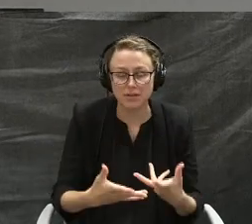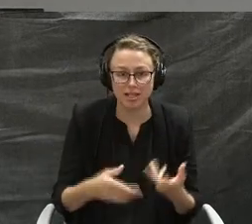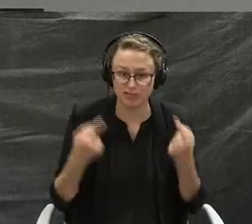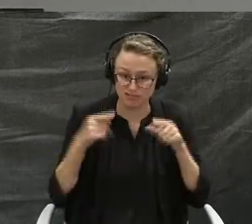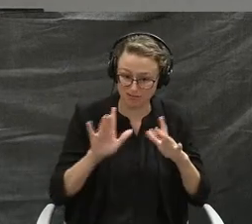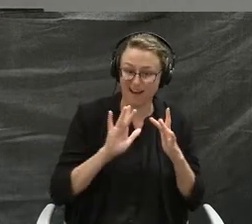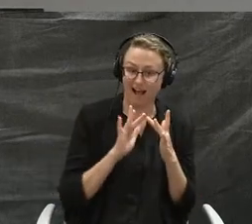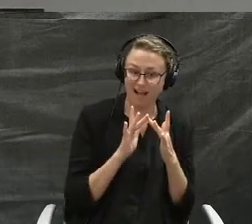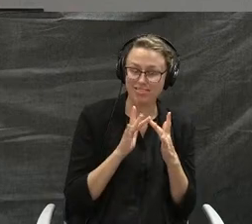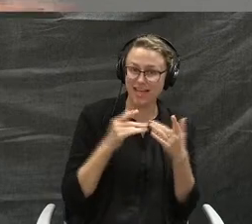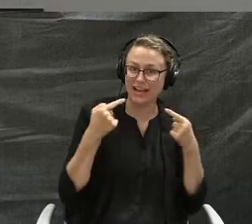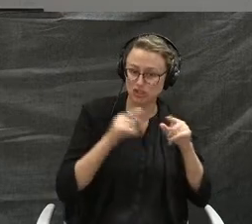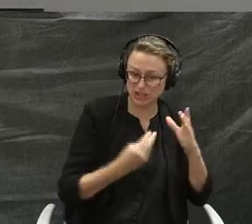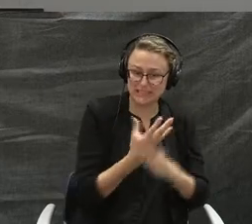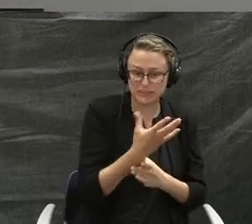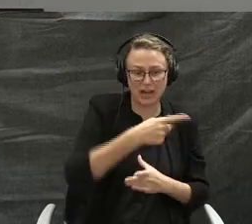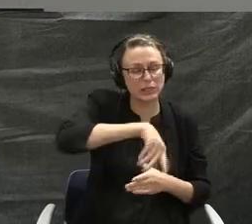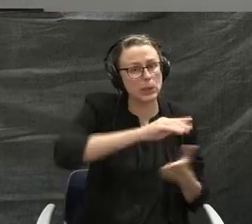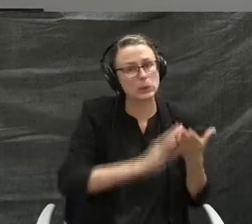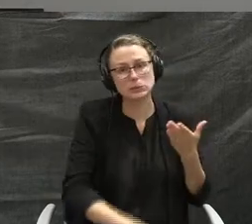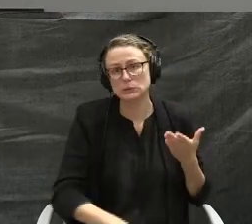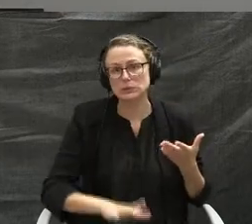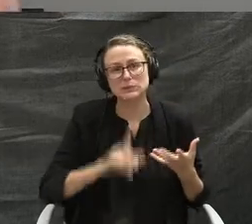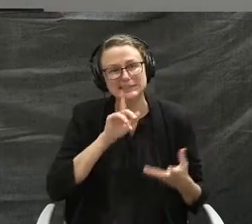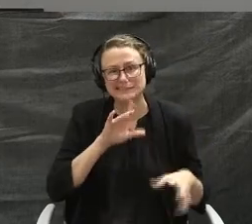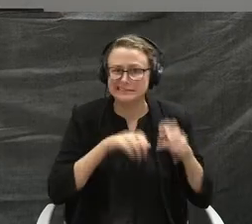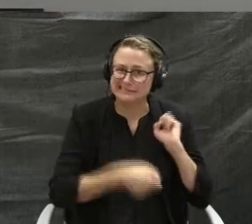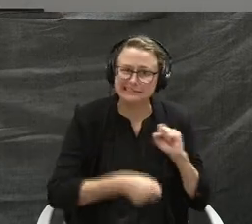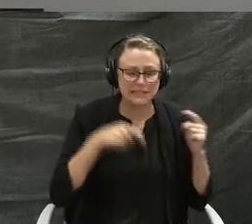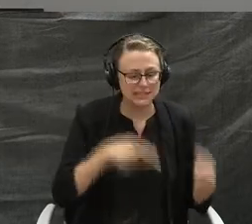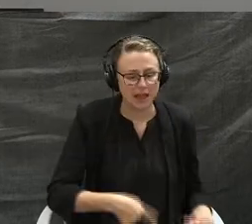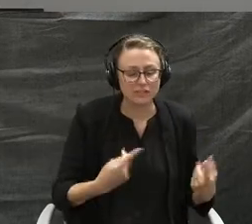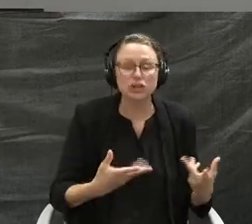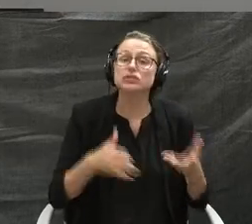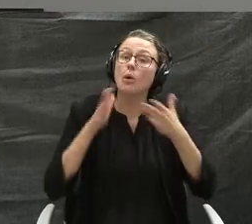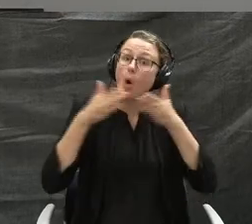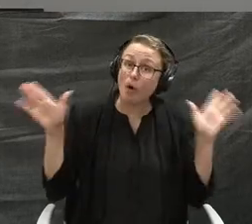most. So the big overview is again getting the K through three kids in the building as